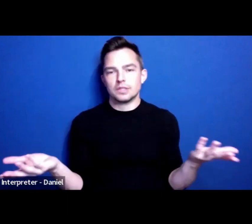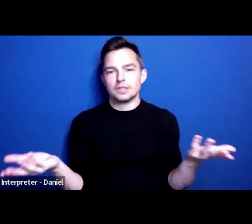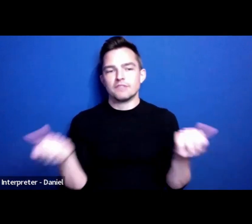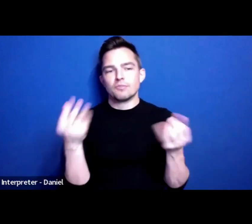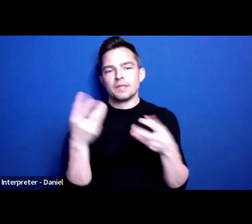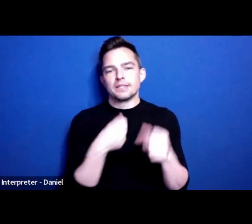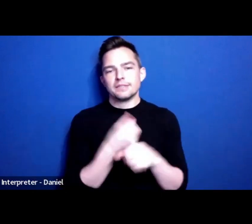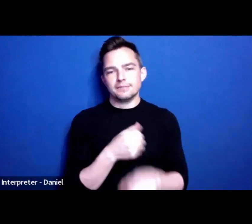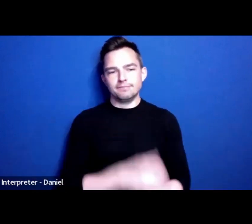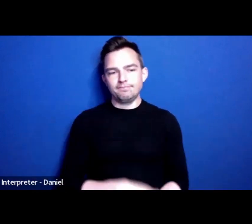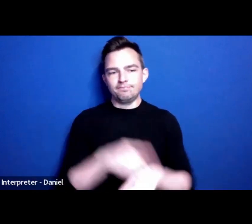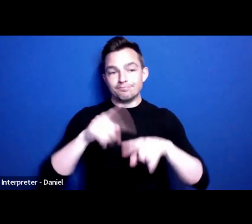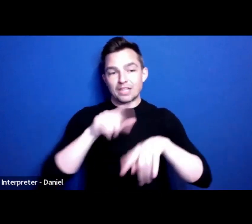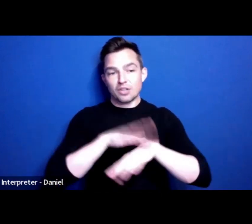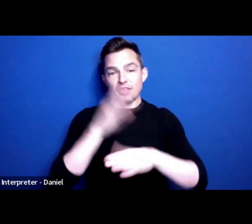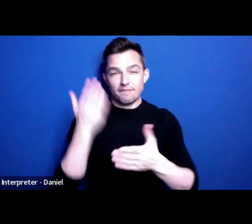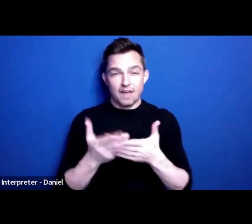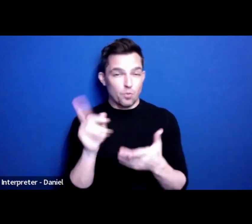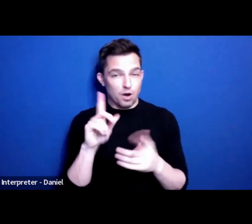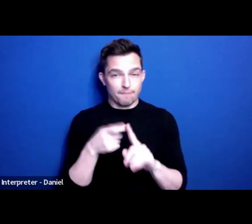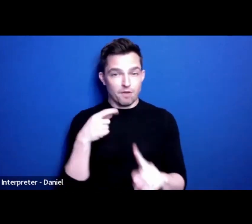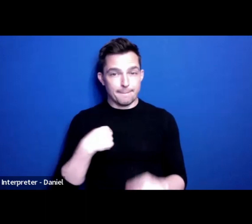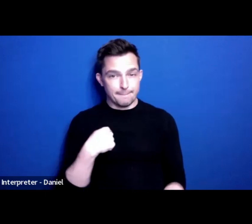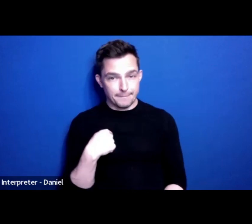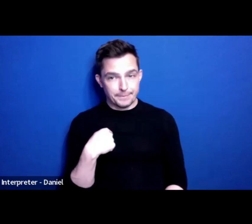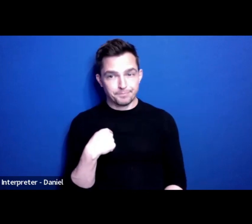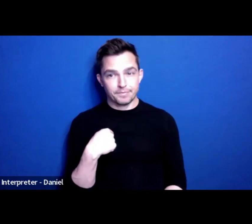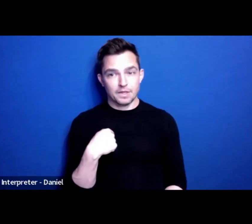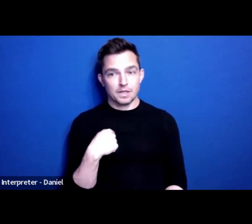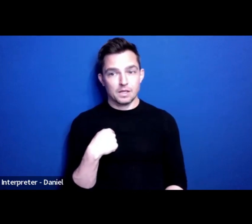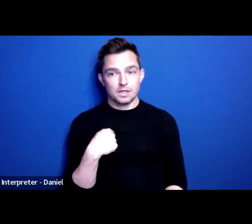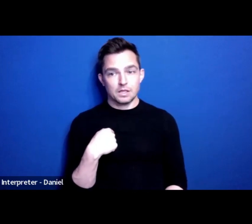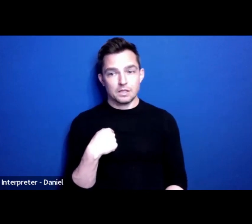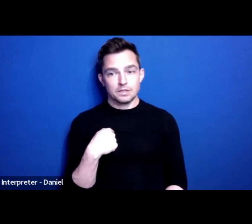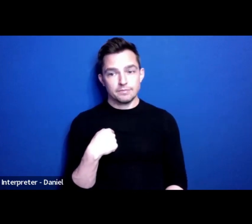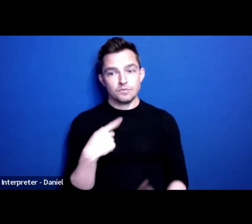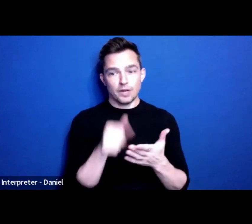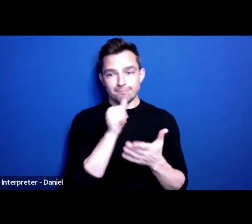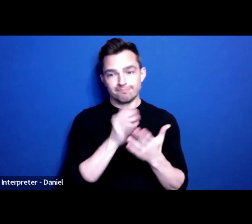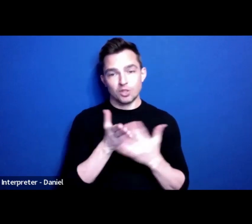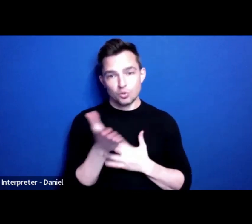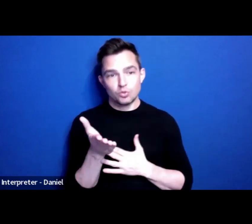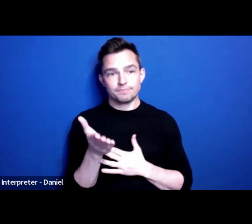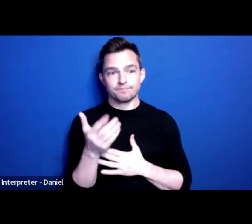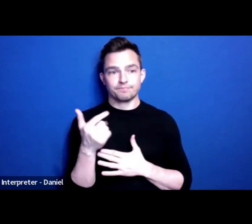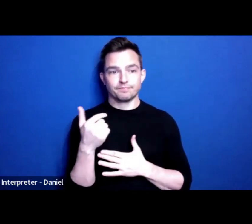you know, based off the fact of where I'm from what I've been through, I've didn't acknowledge that there